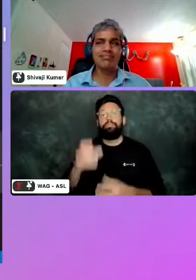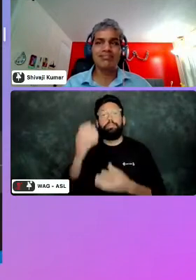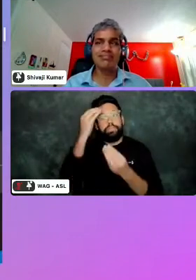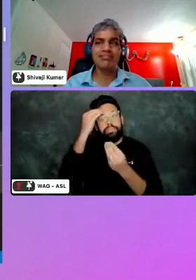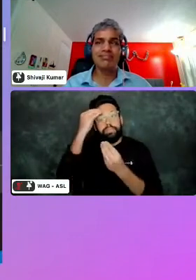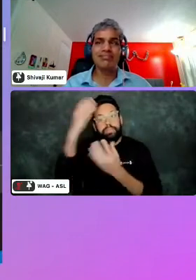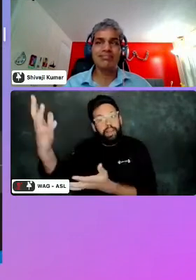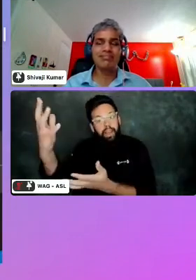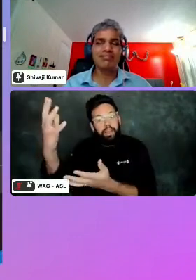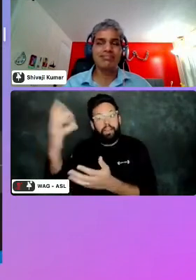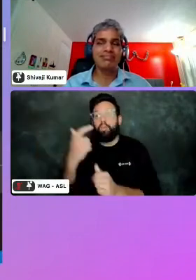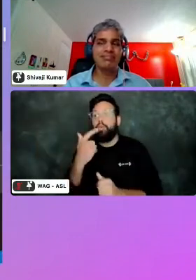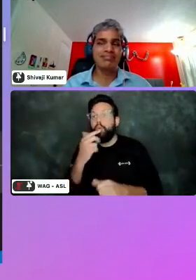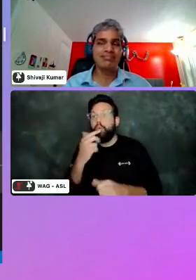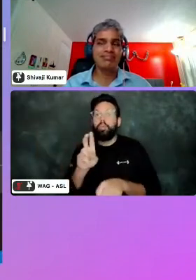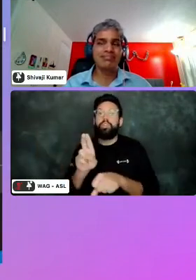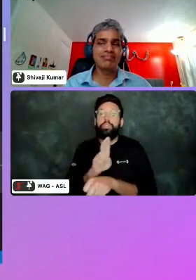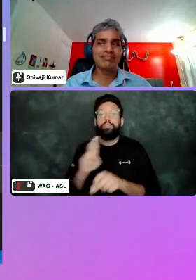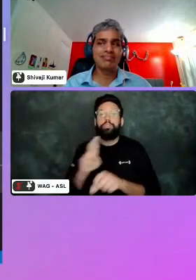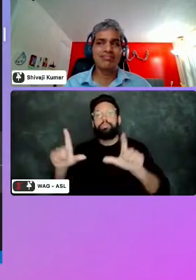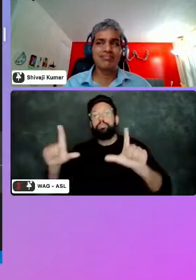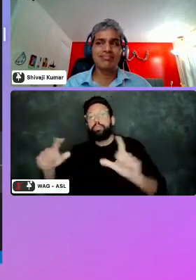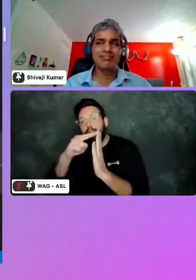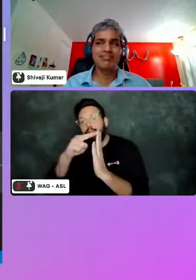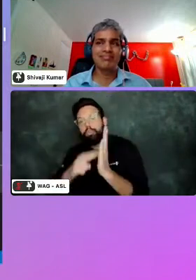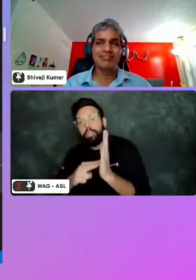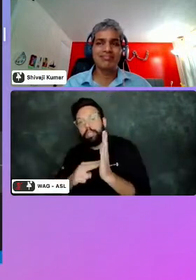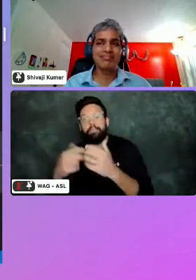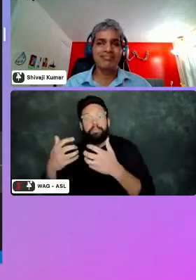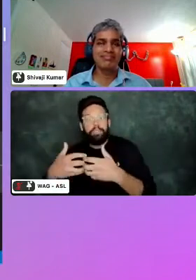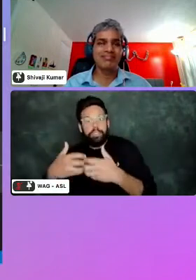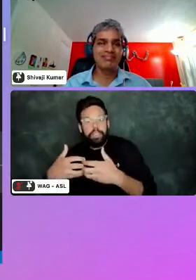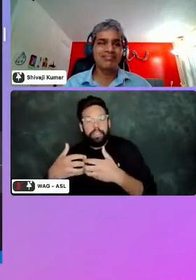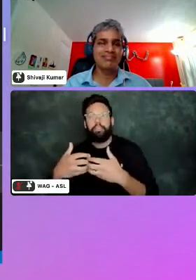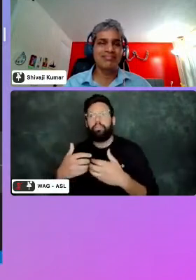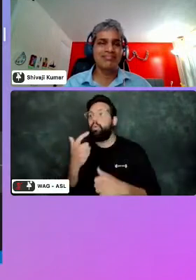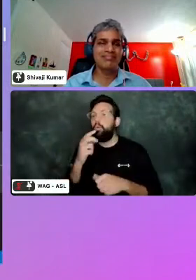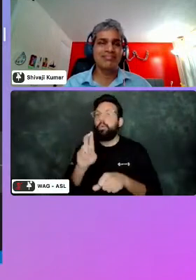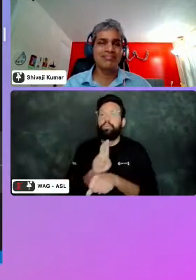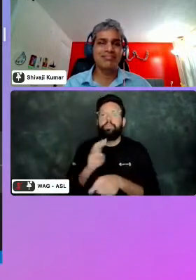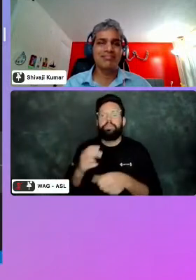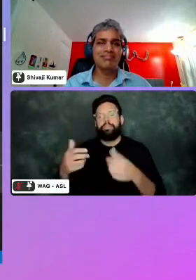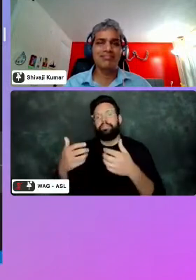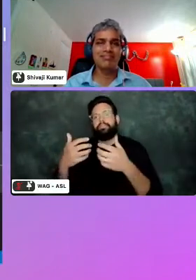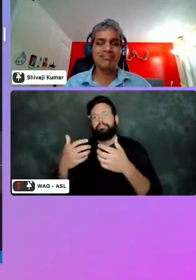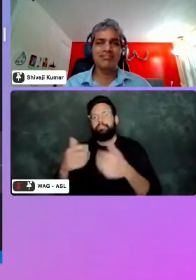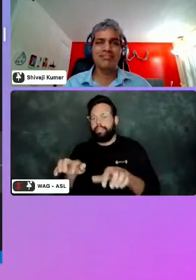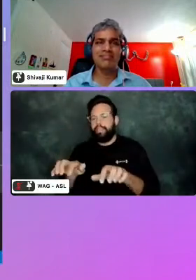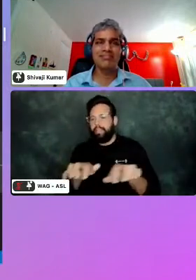the user agents that we have some Spanish content here that's breaking out of the page-wide language which is English, EN.